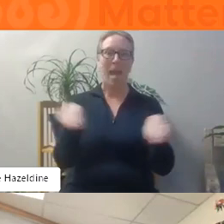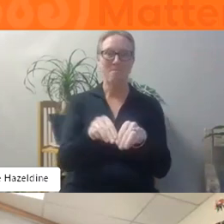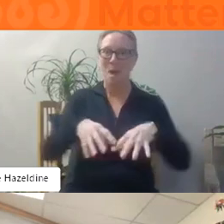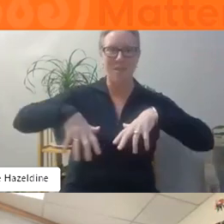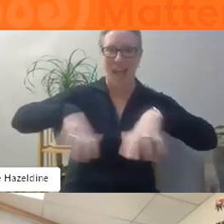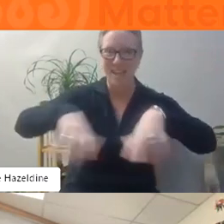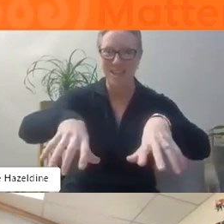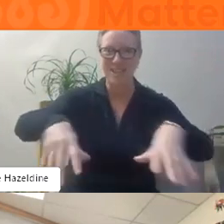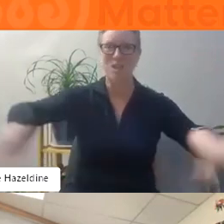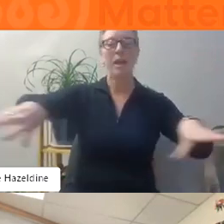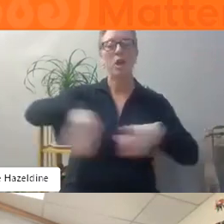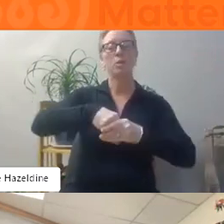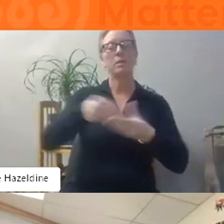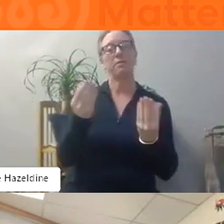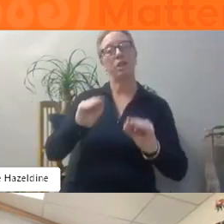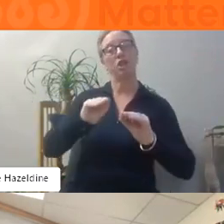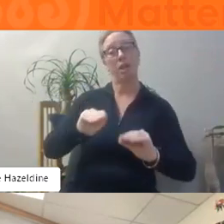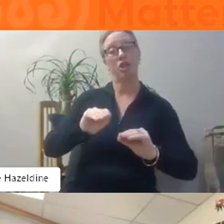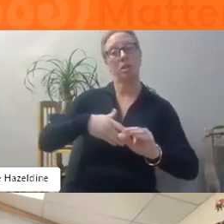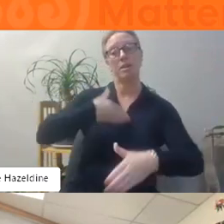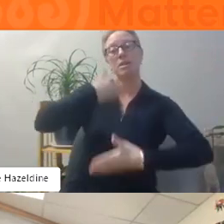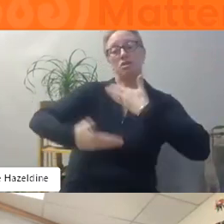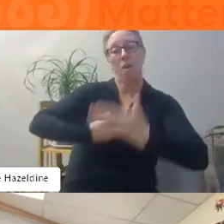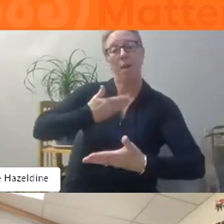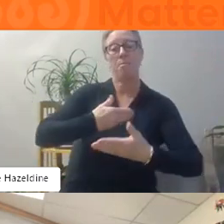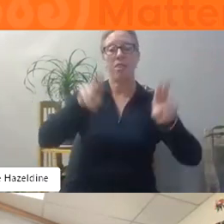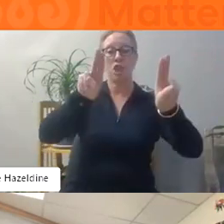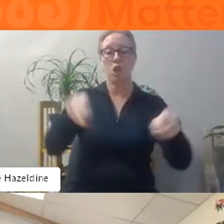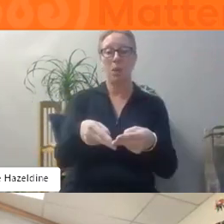education, as described by the United Nations Committee on the